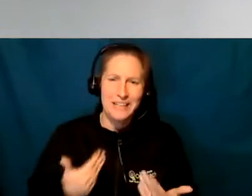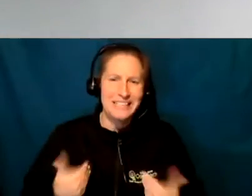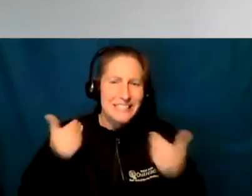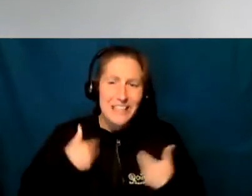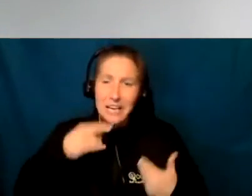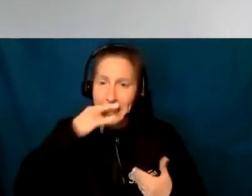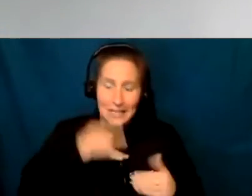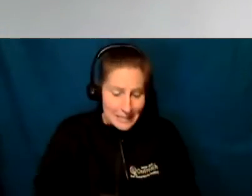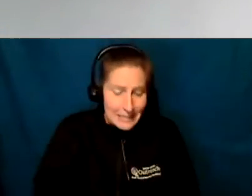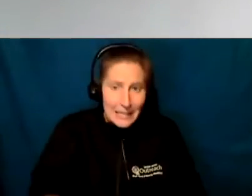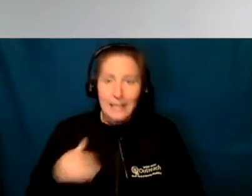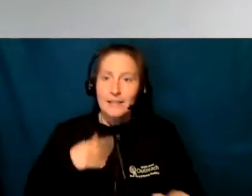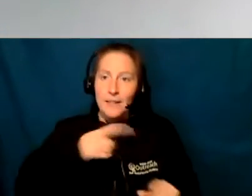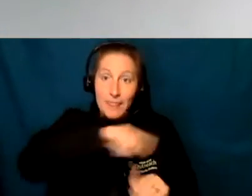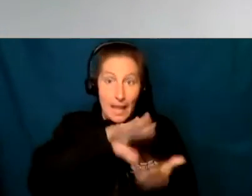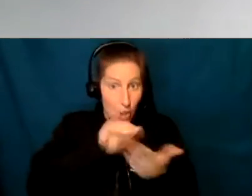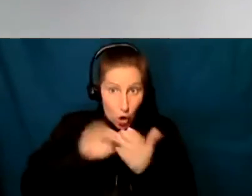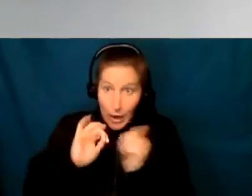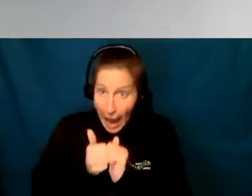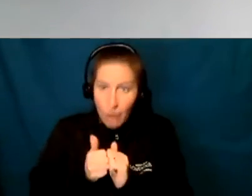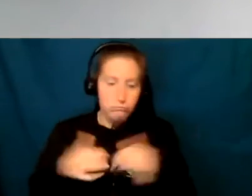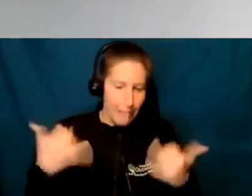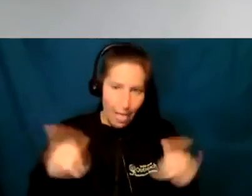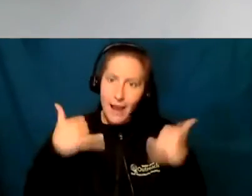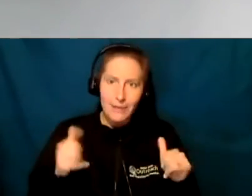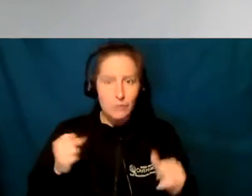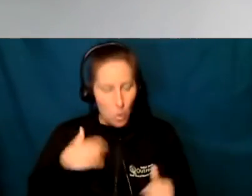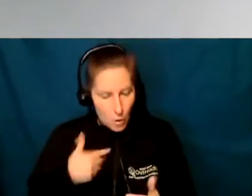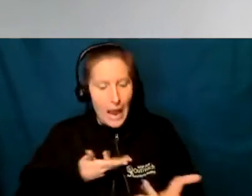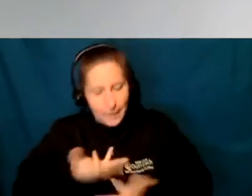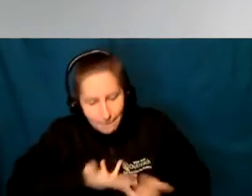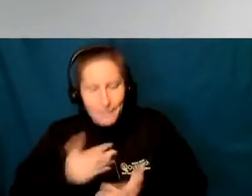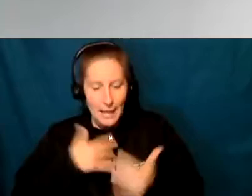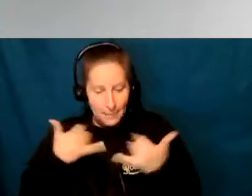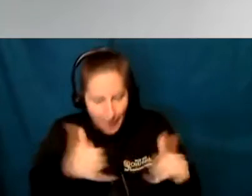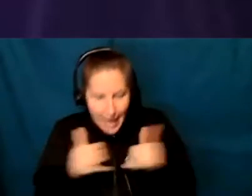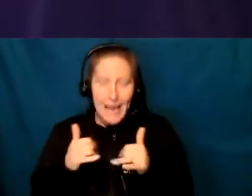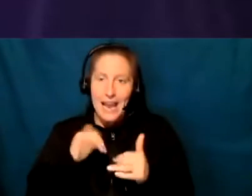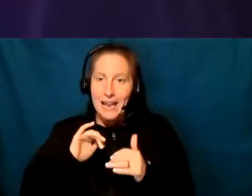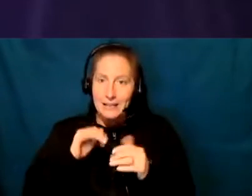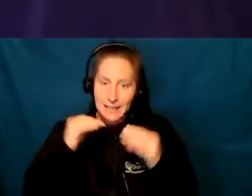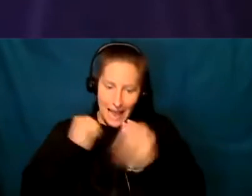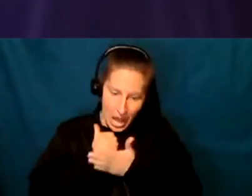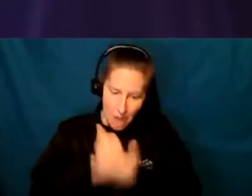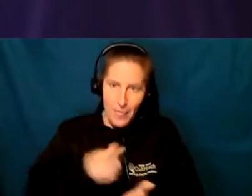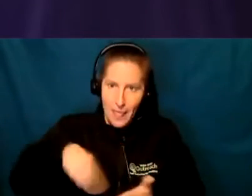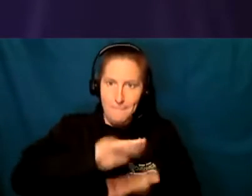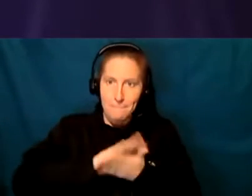they learn through play. And so, I mean, that is fun. We get to play with them to help them learn. Maryann: Do you have a best